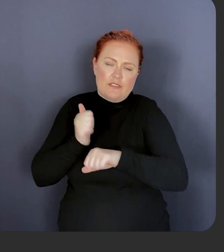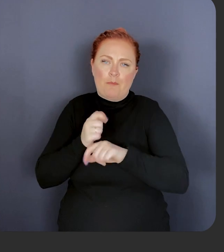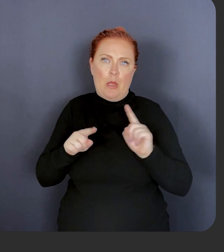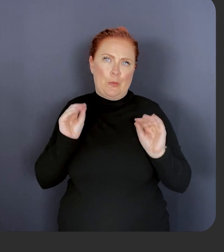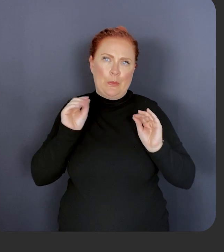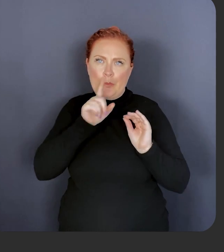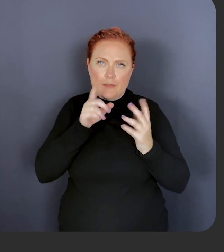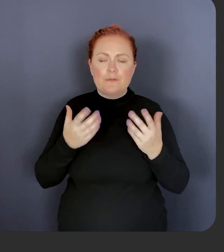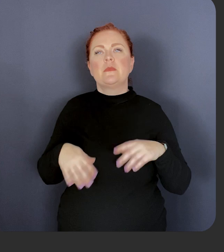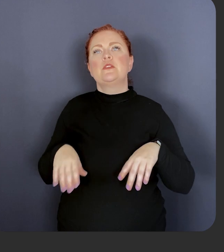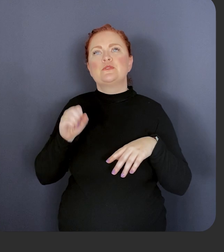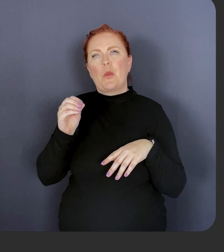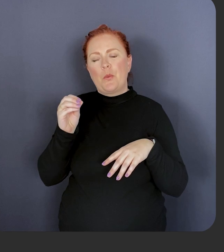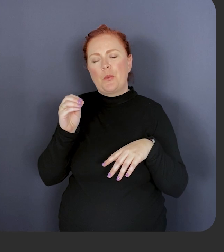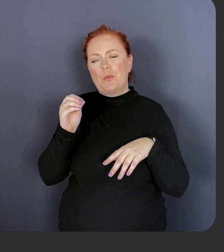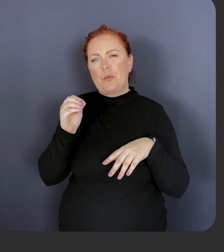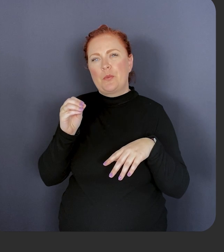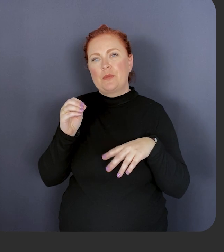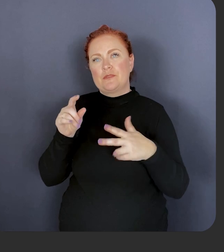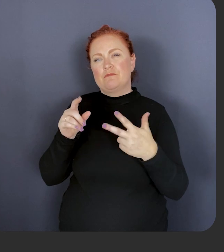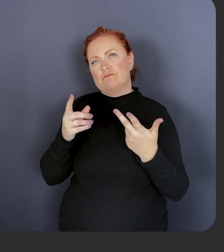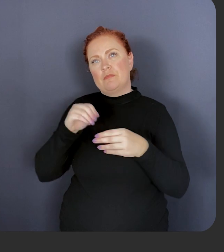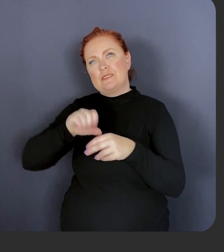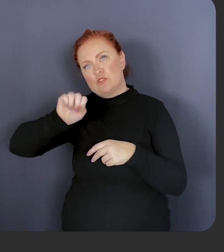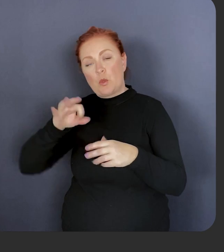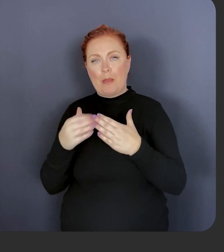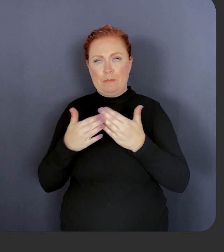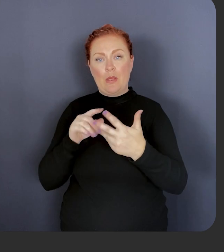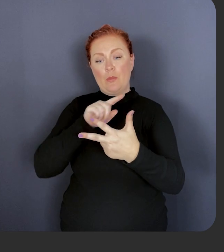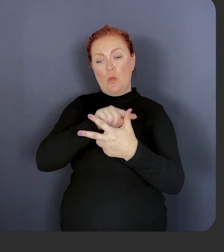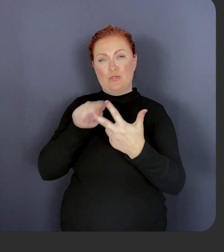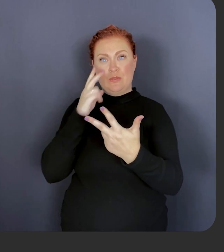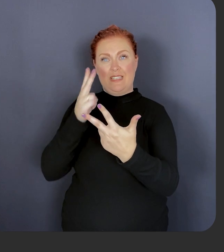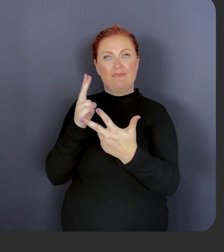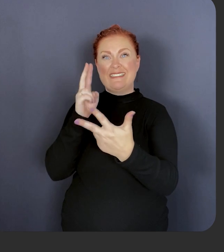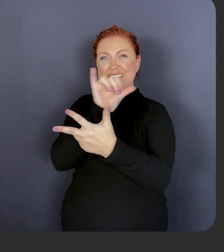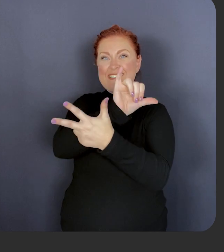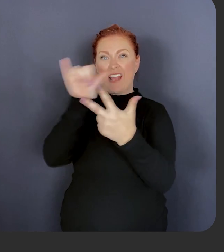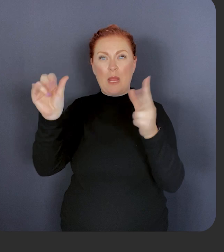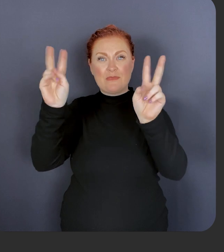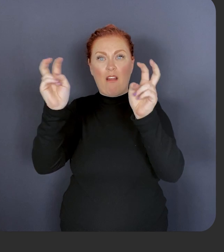said where I'm located in San Francisco. And we can see that all of these have the exact same page